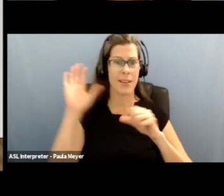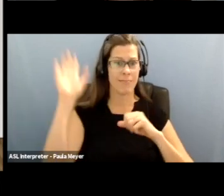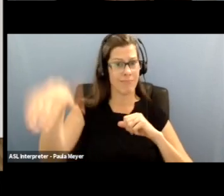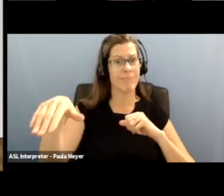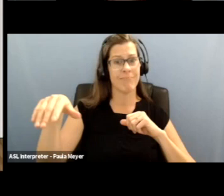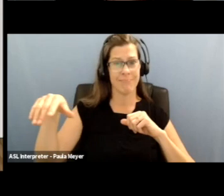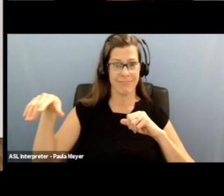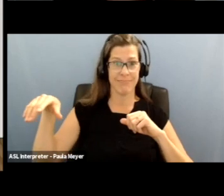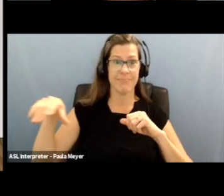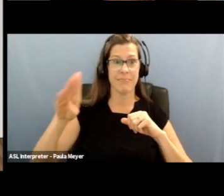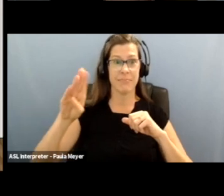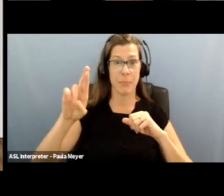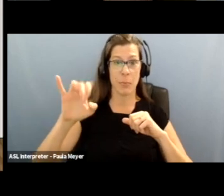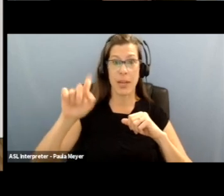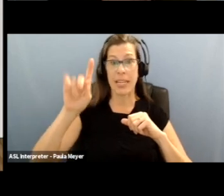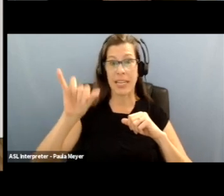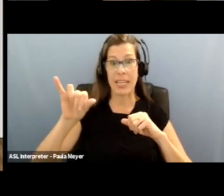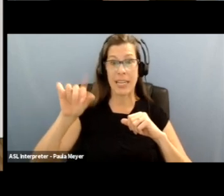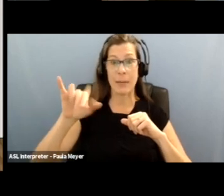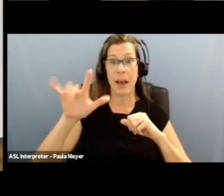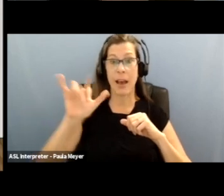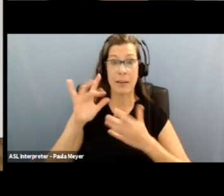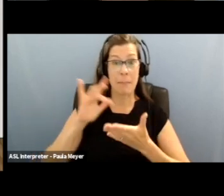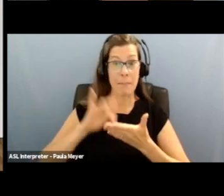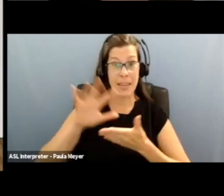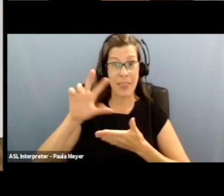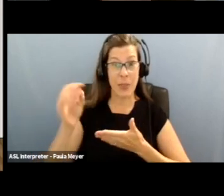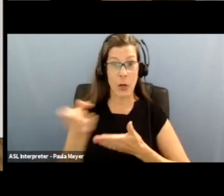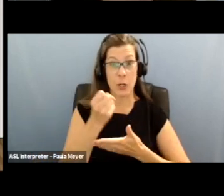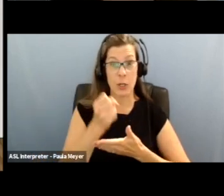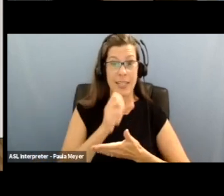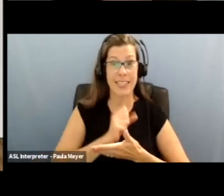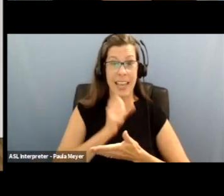I am a mid thirties white woman with shoulder length, auburn hair.